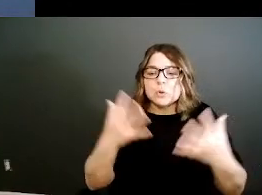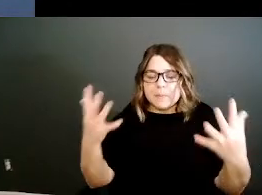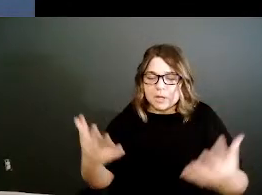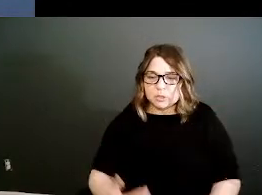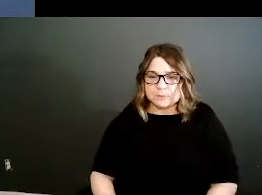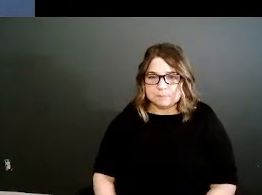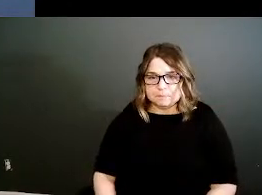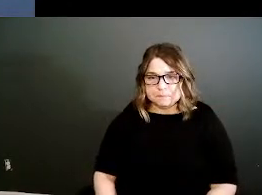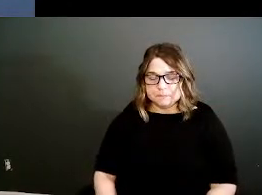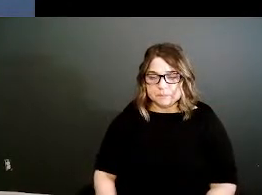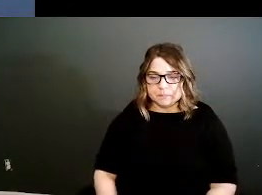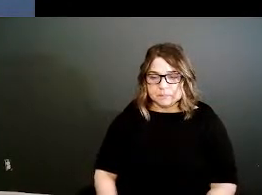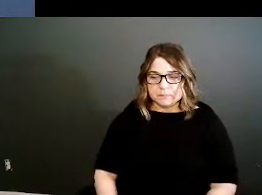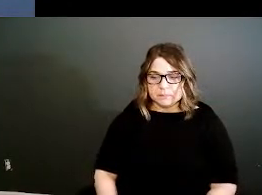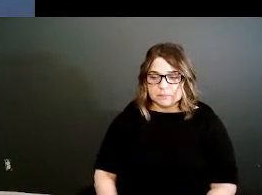WERE ANY OF THE OTHER SPEAKERS TRYING TO UNMUTE